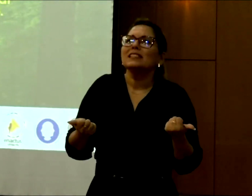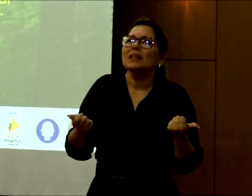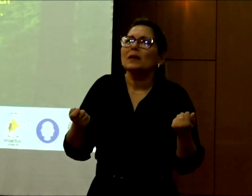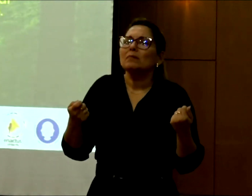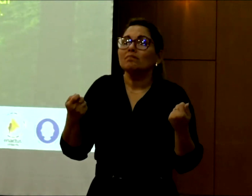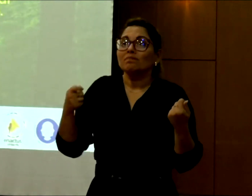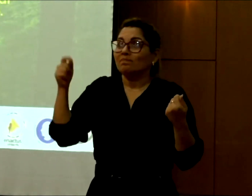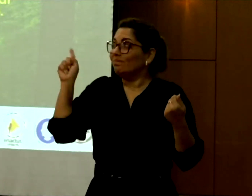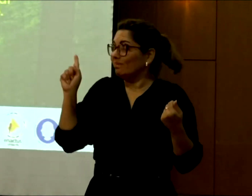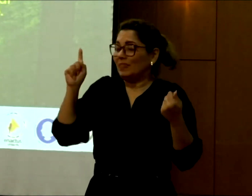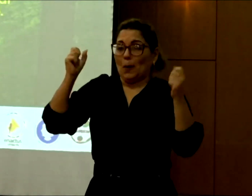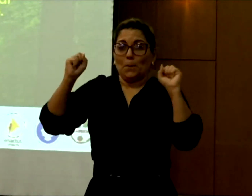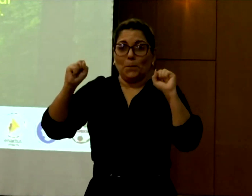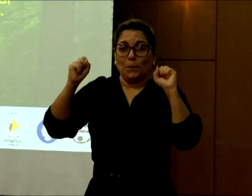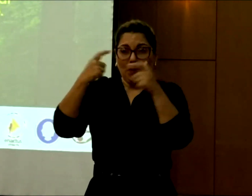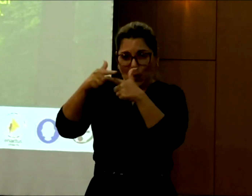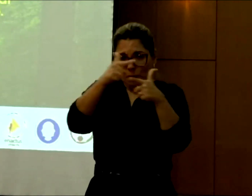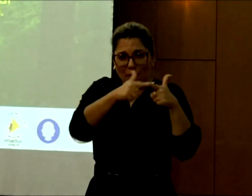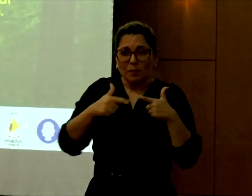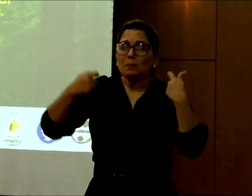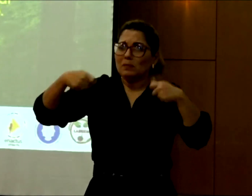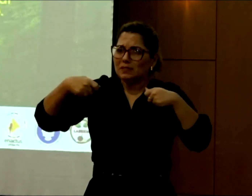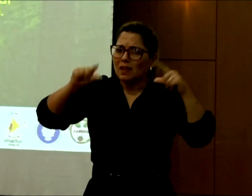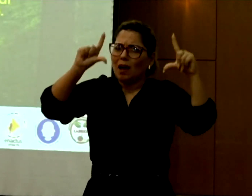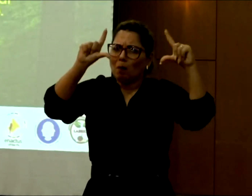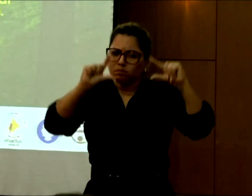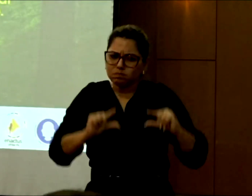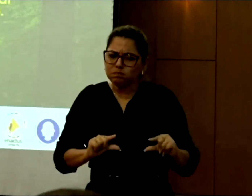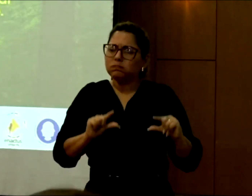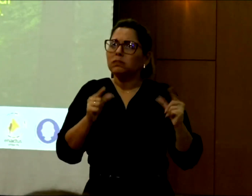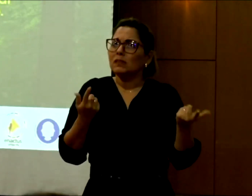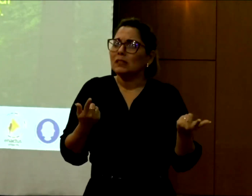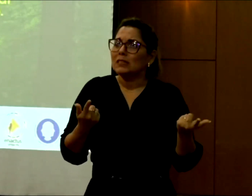, we need it to bring us closer, people are here in this context, right